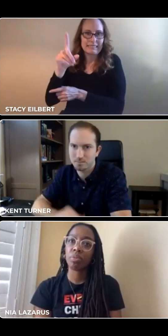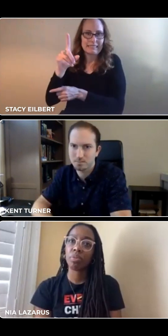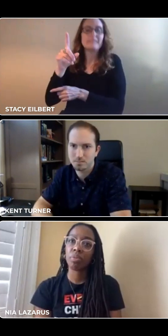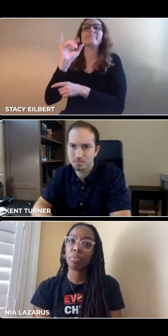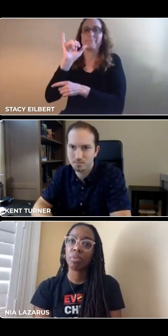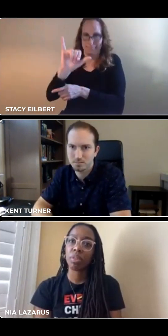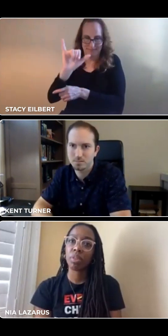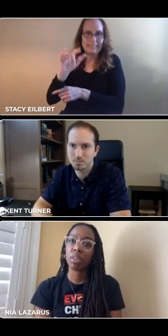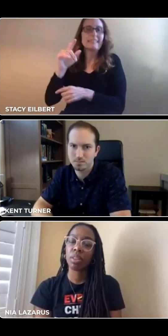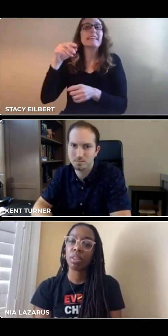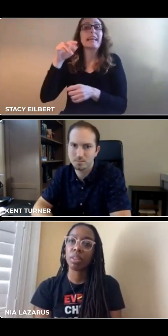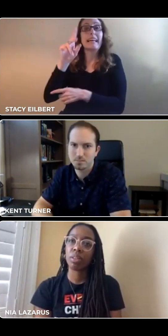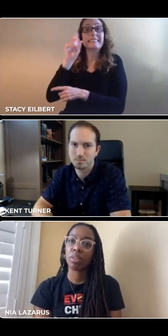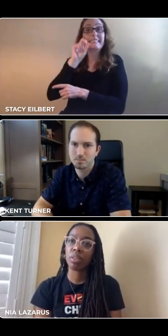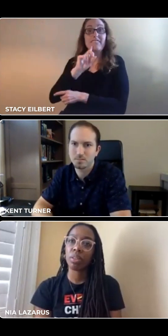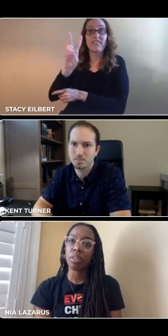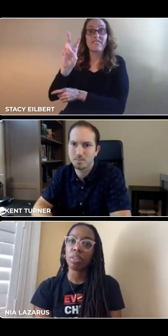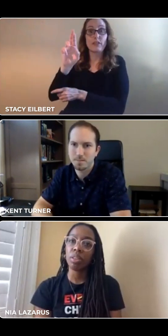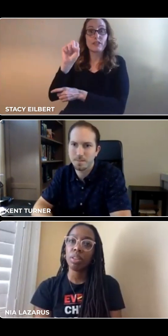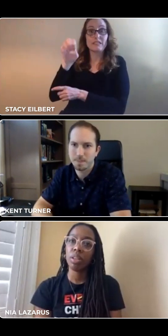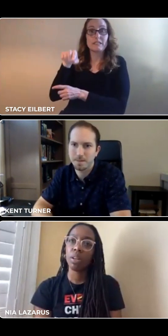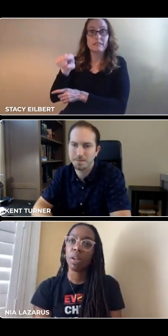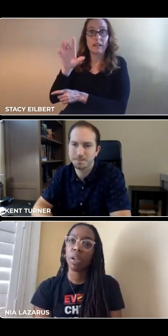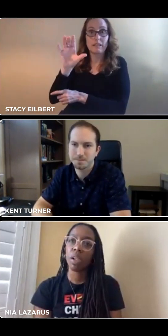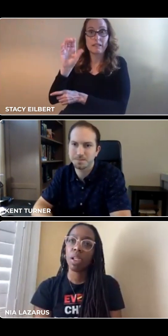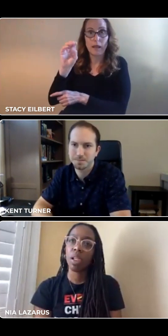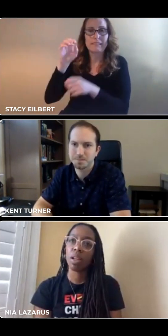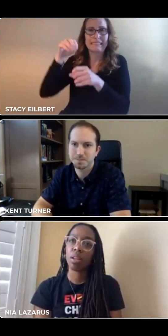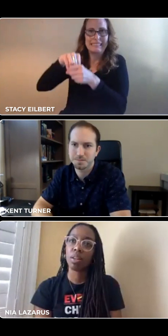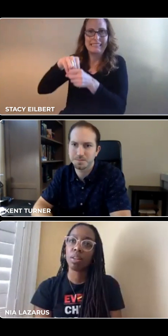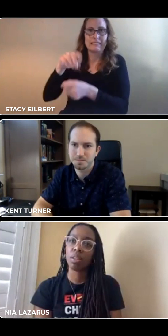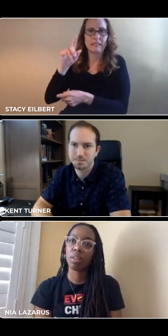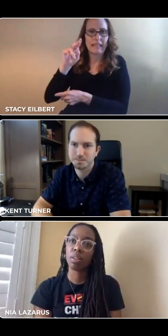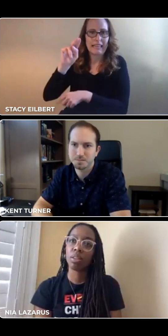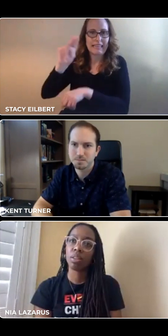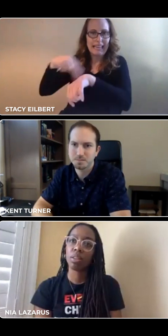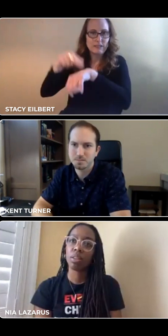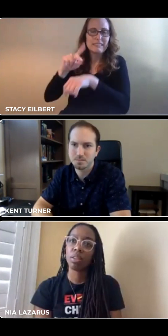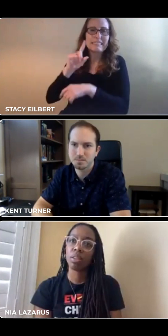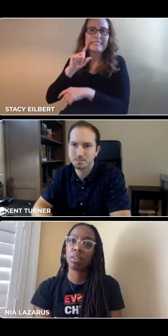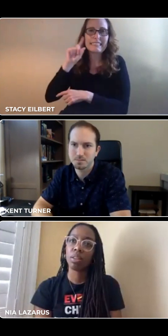Kent's comment . . . oh yes, Deafverse.com is actually in the